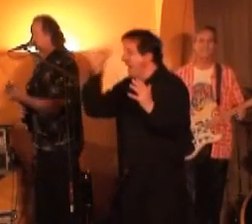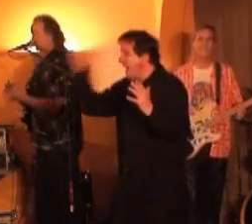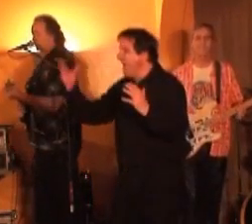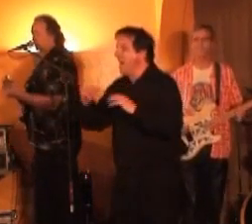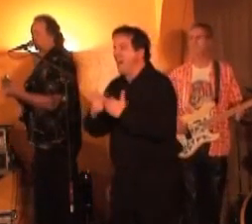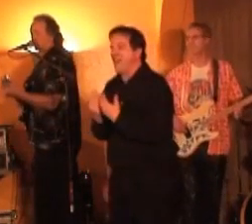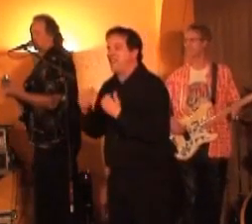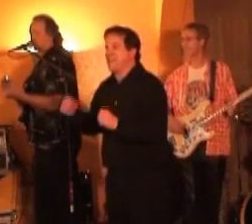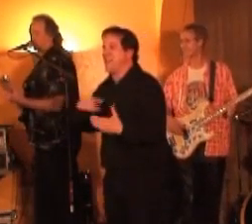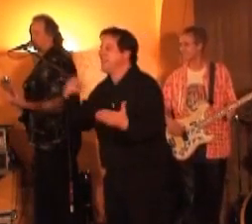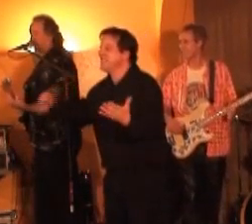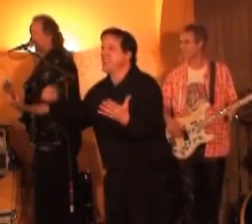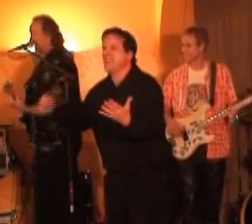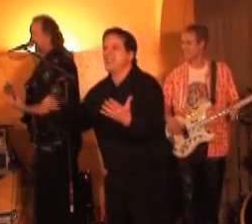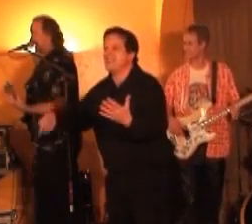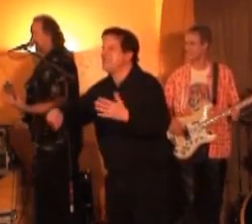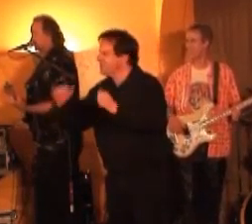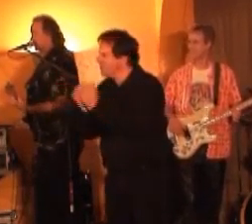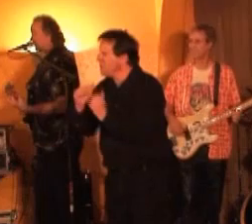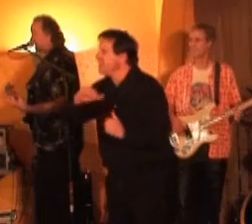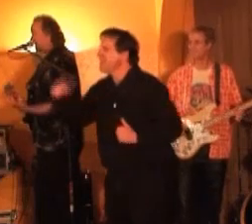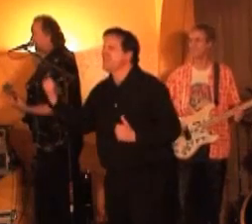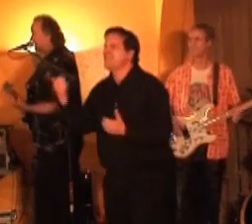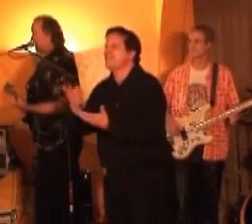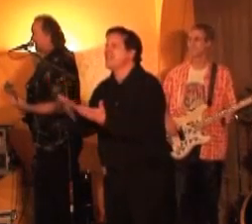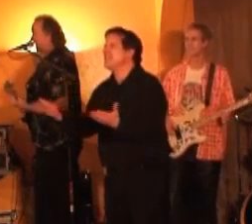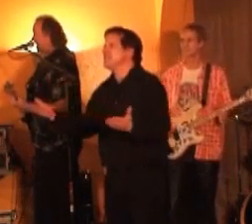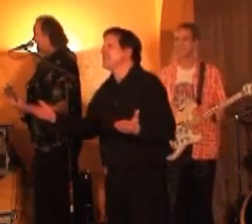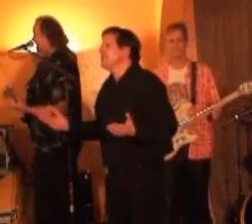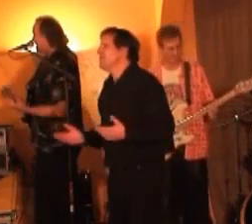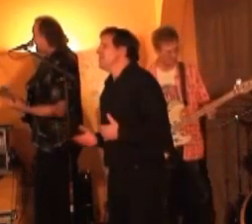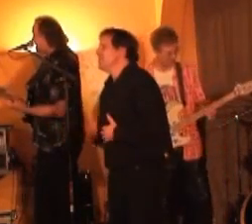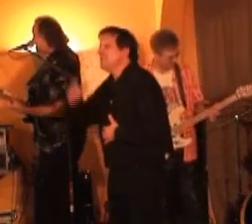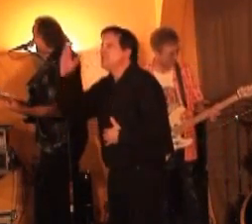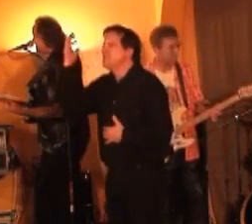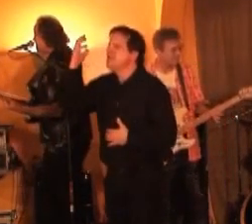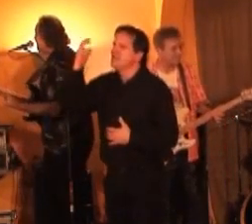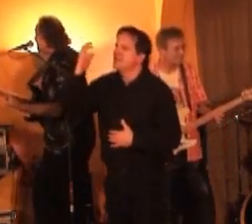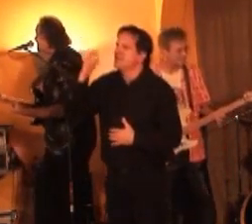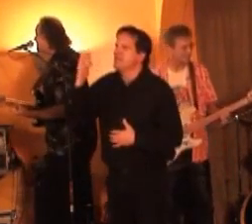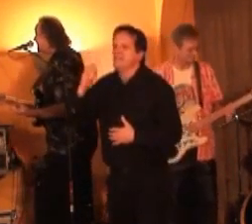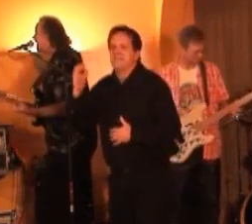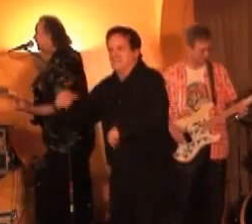She wouldn't dance with another Whooh!